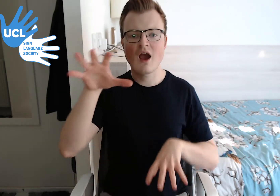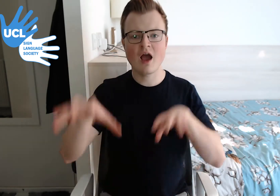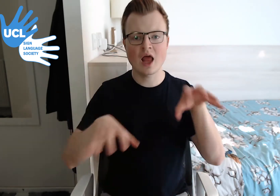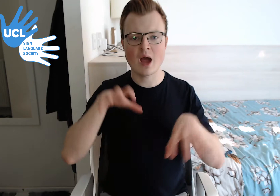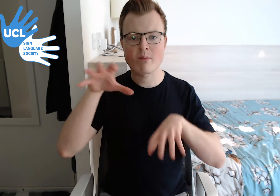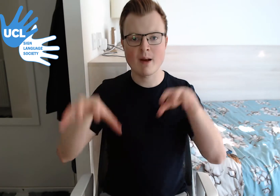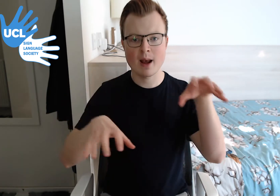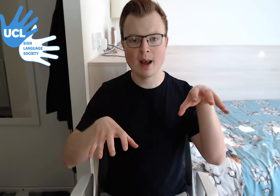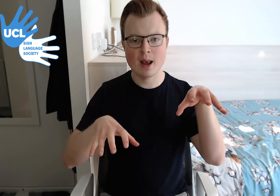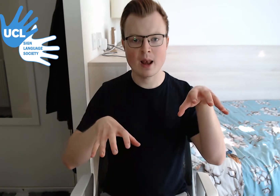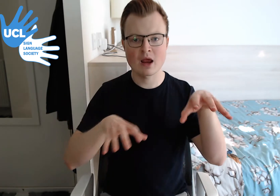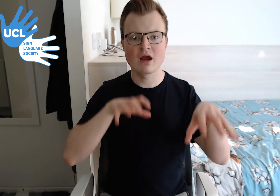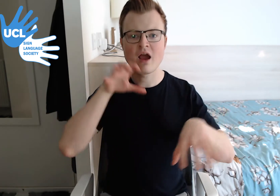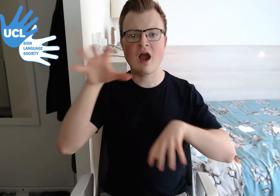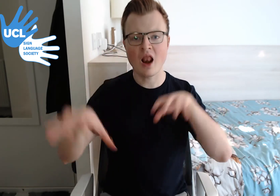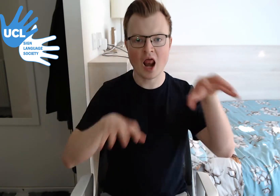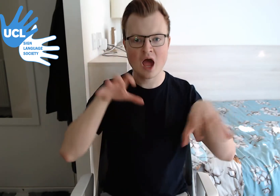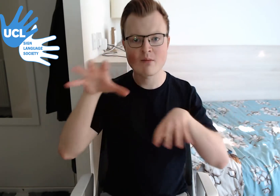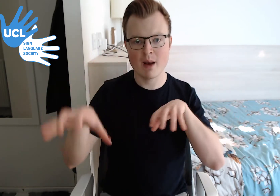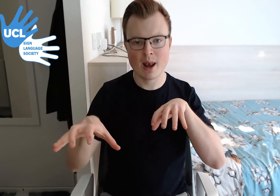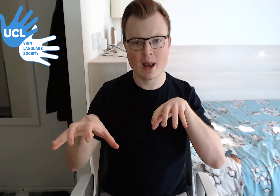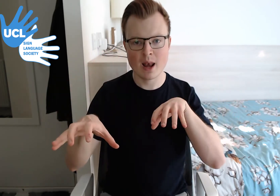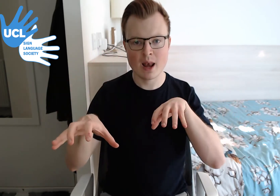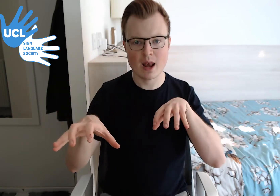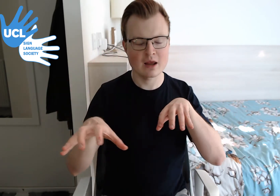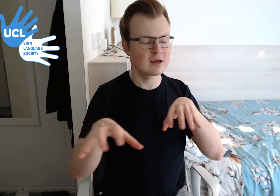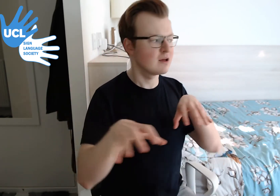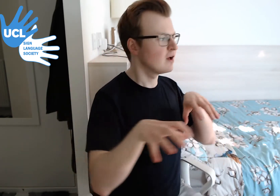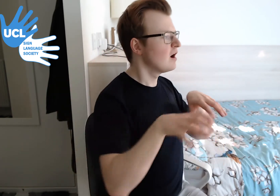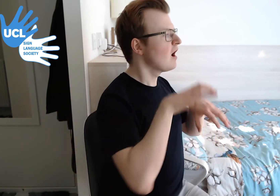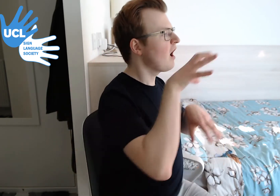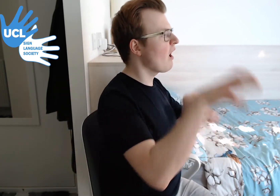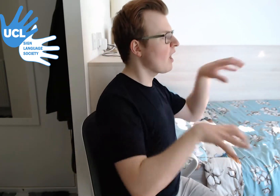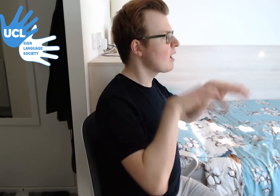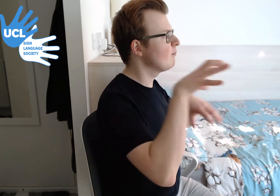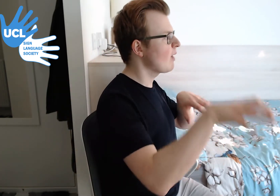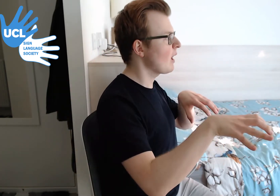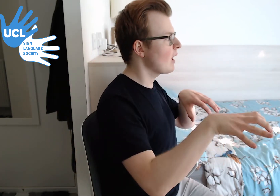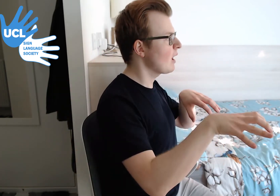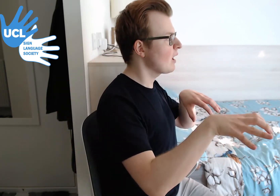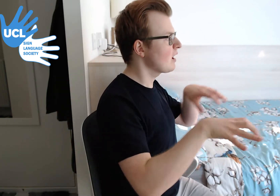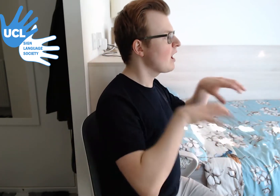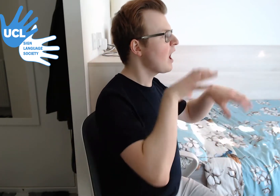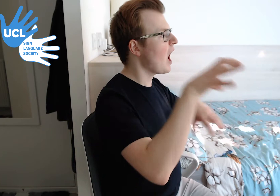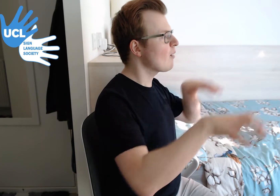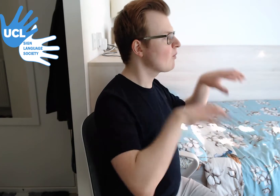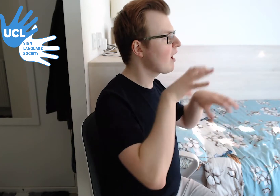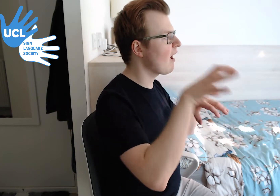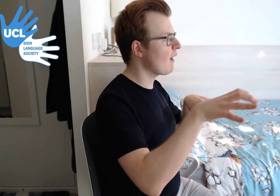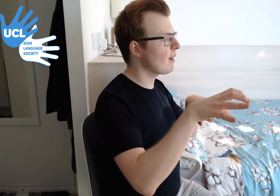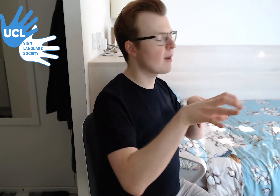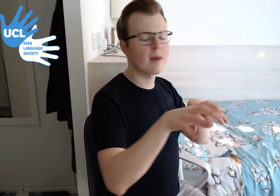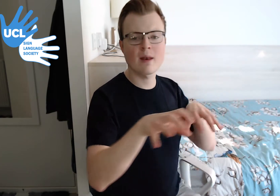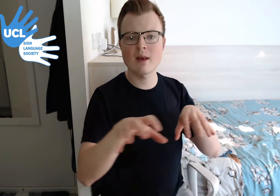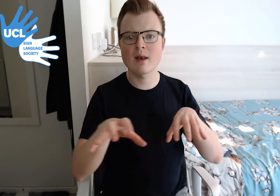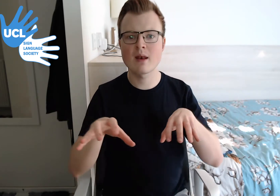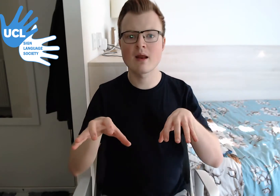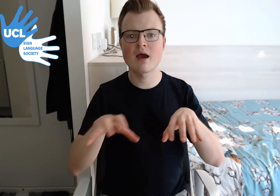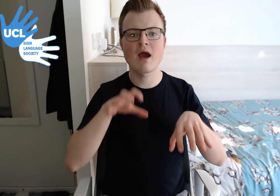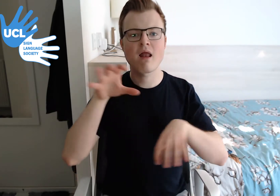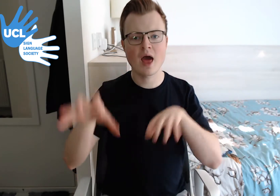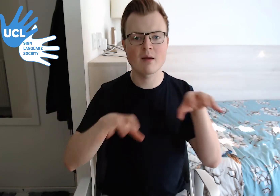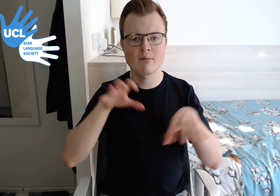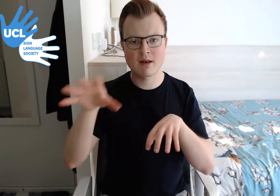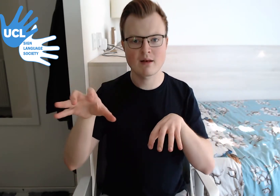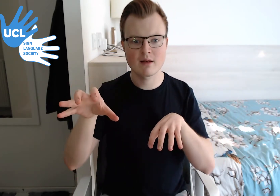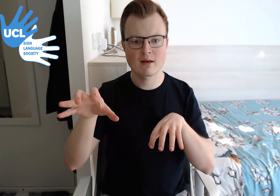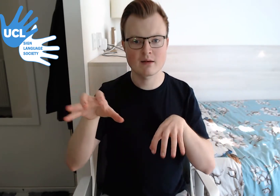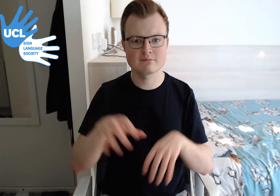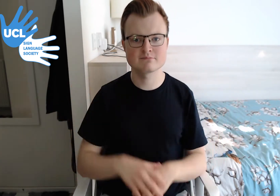Animal